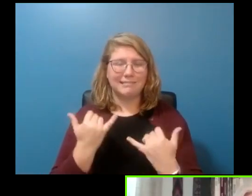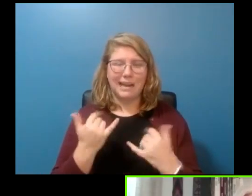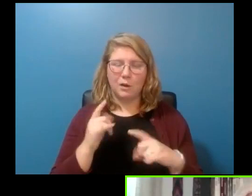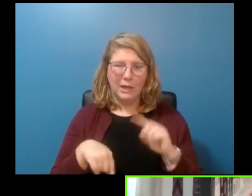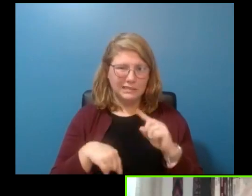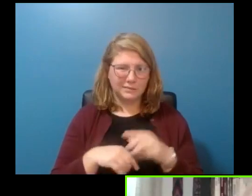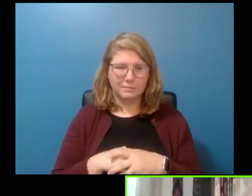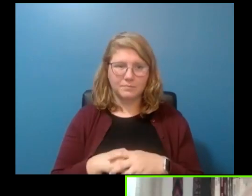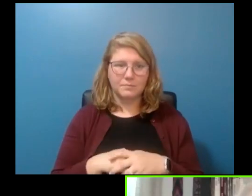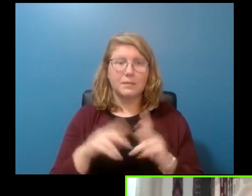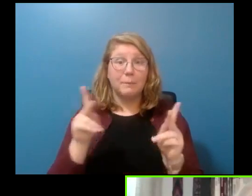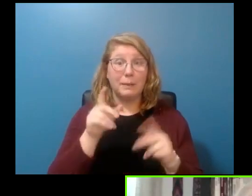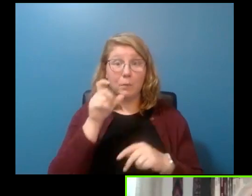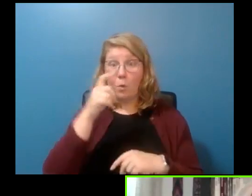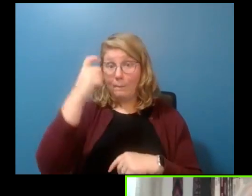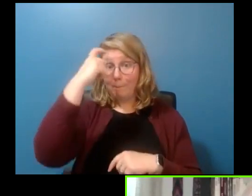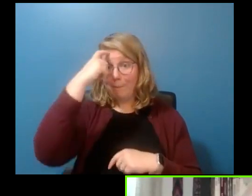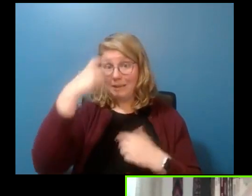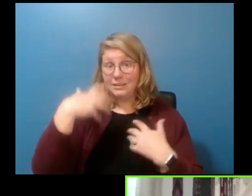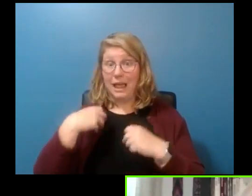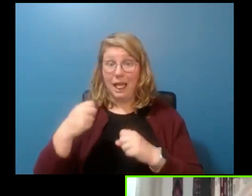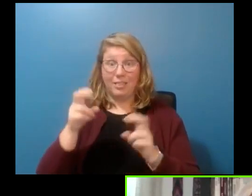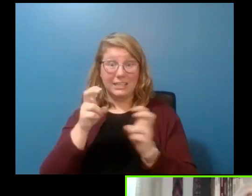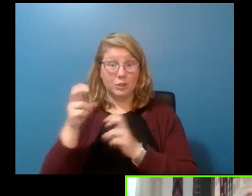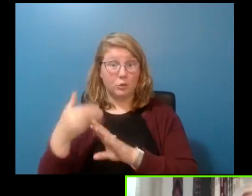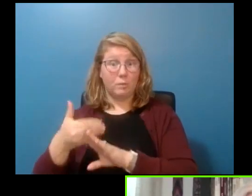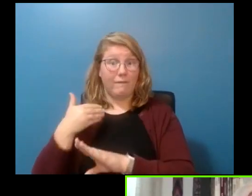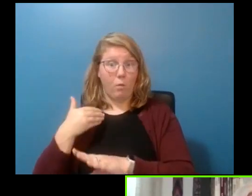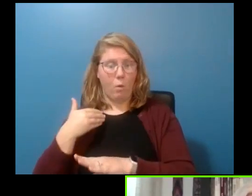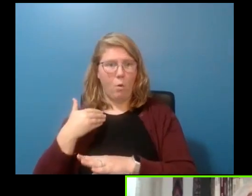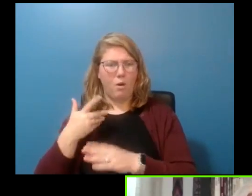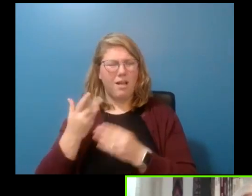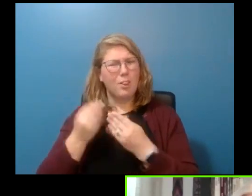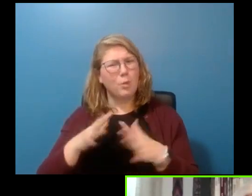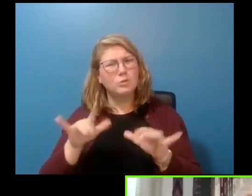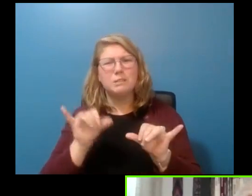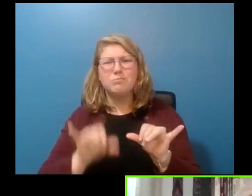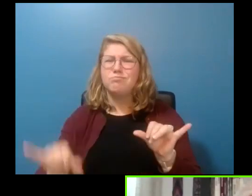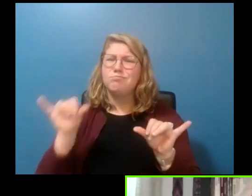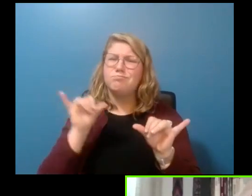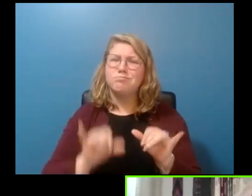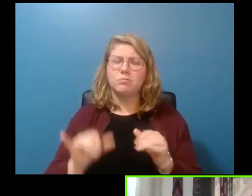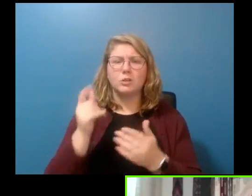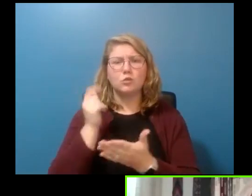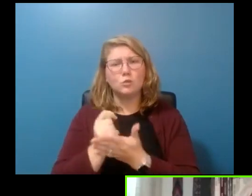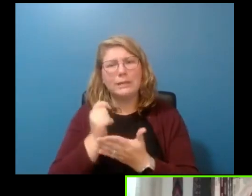So, we just again have to remember, this is going to be a process to get over this and not